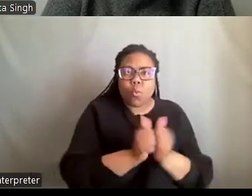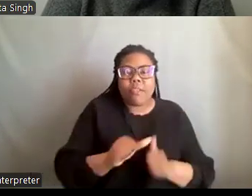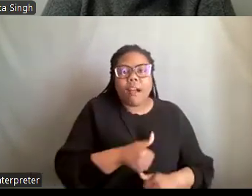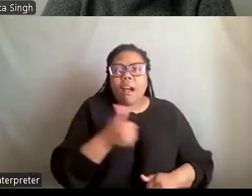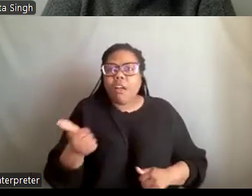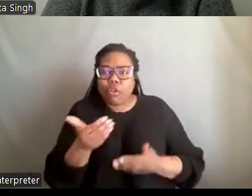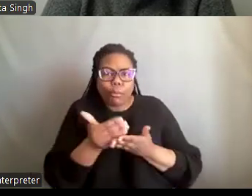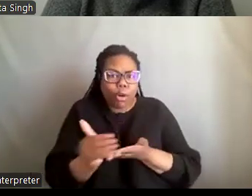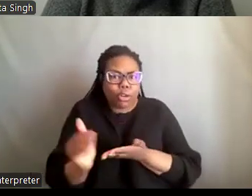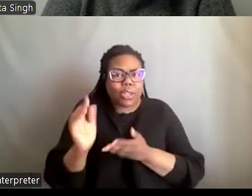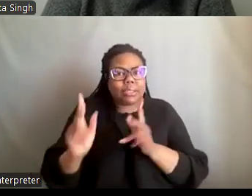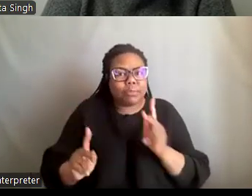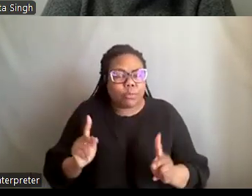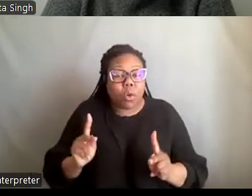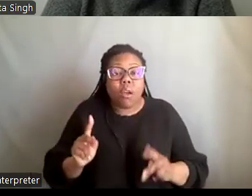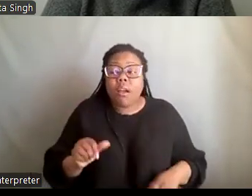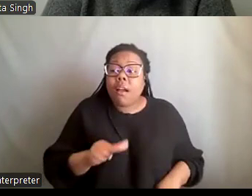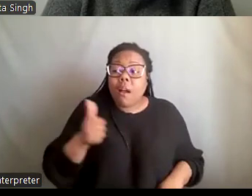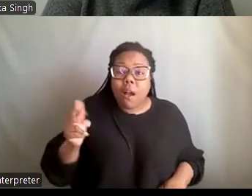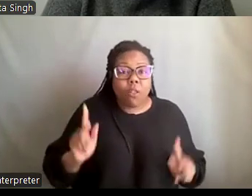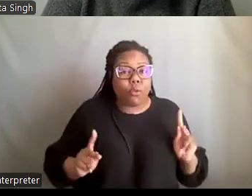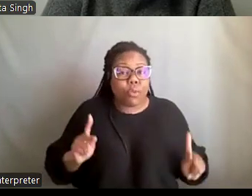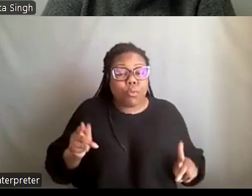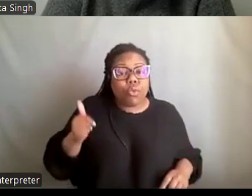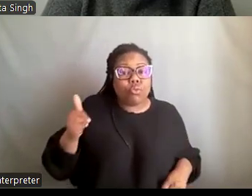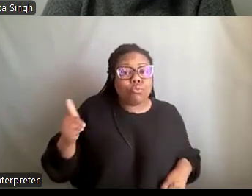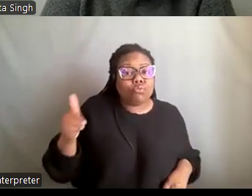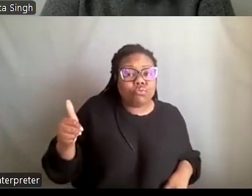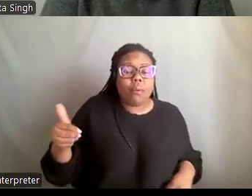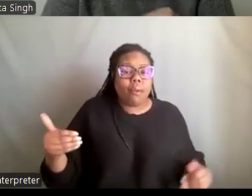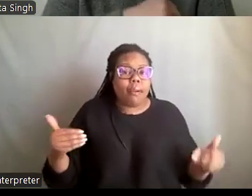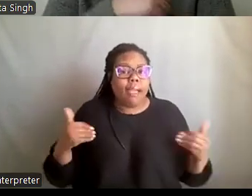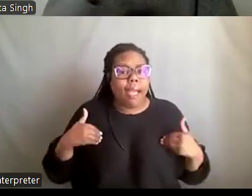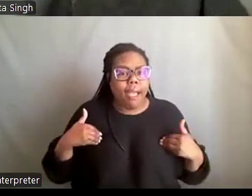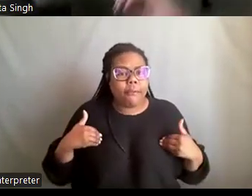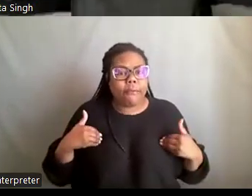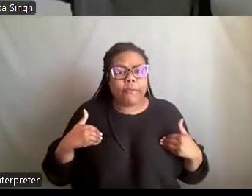hooking up with other marginalized folks, with other